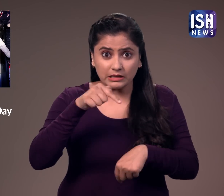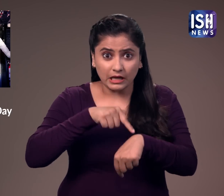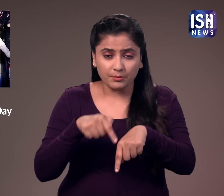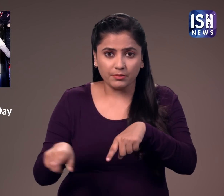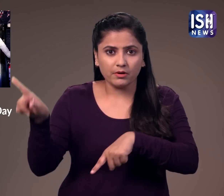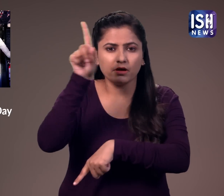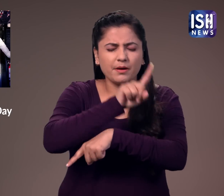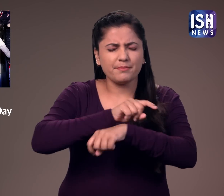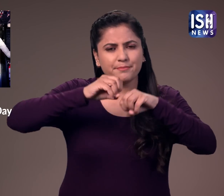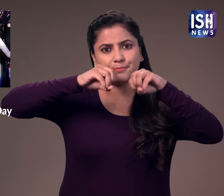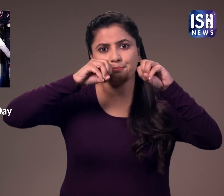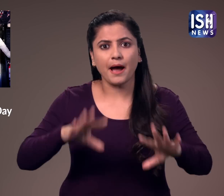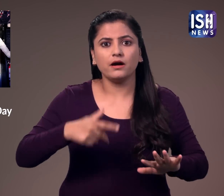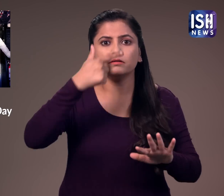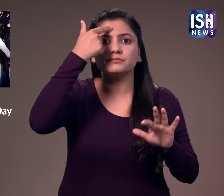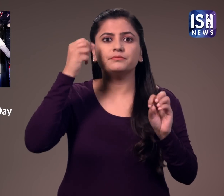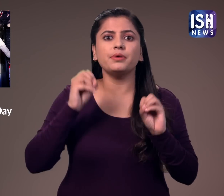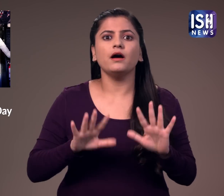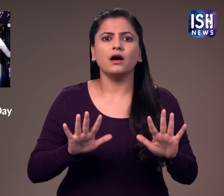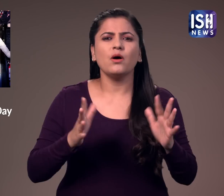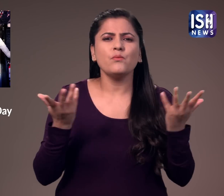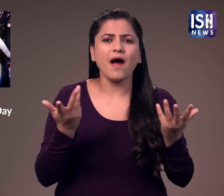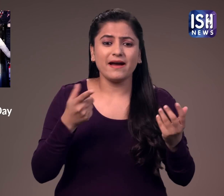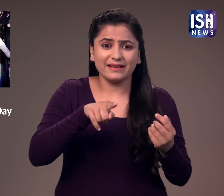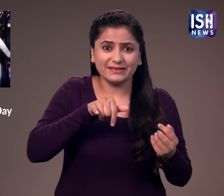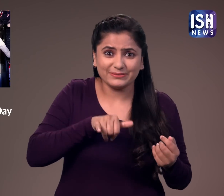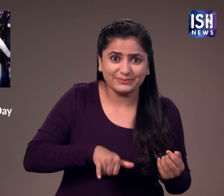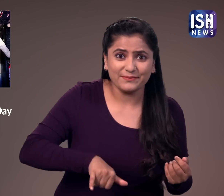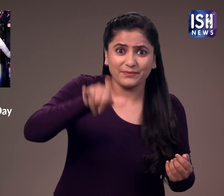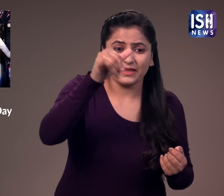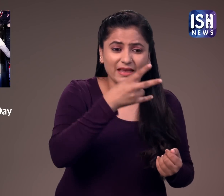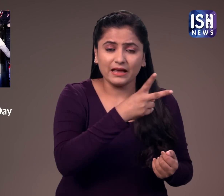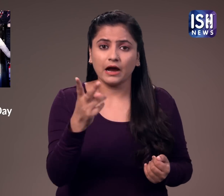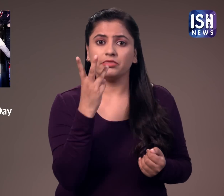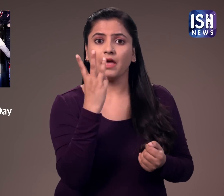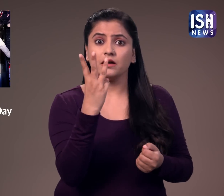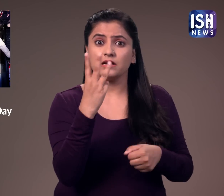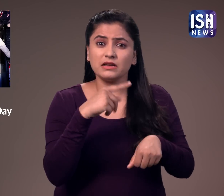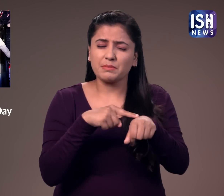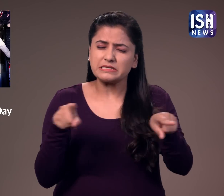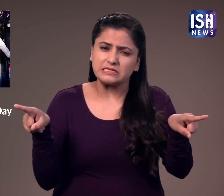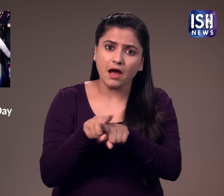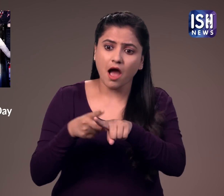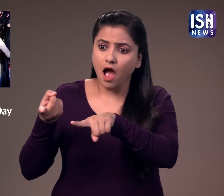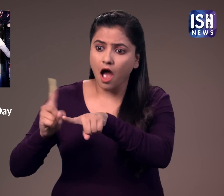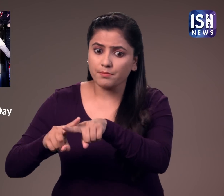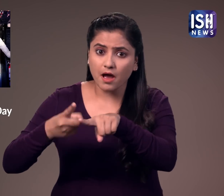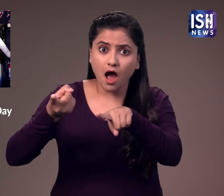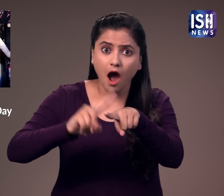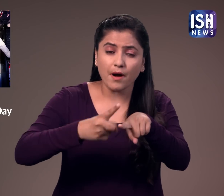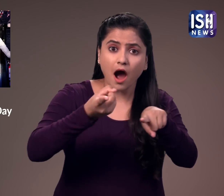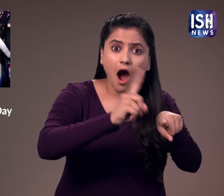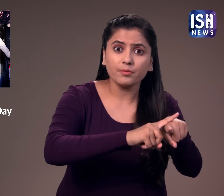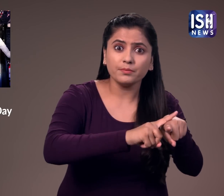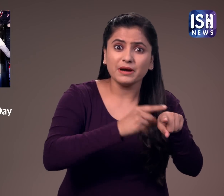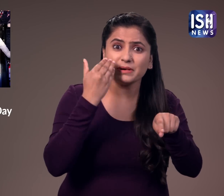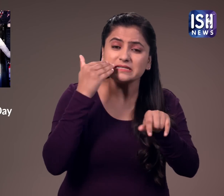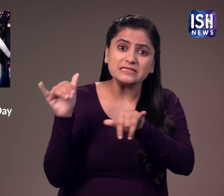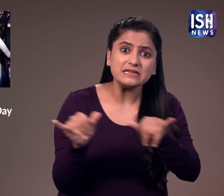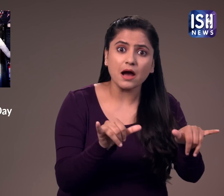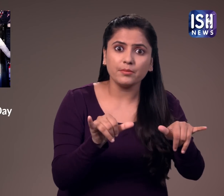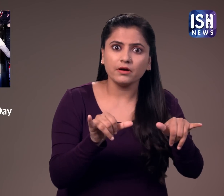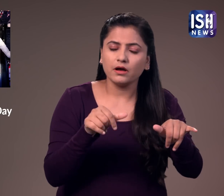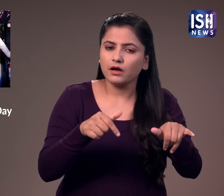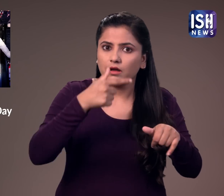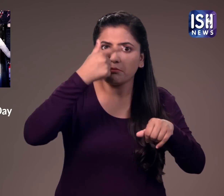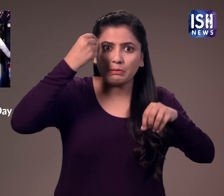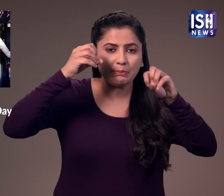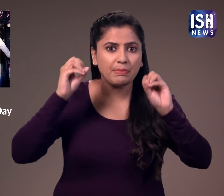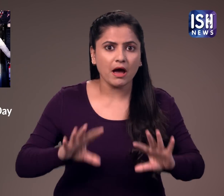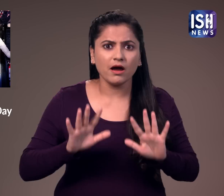It was not a good day to fly as there were 3 flights which had problems.